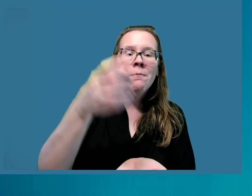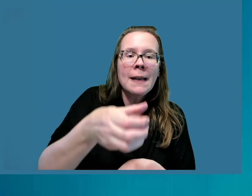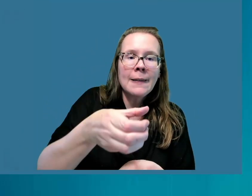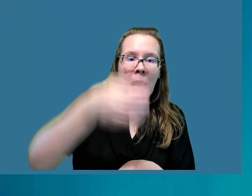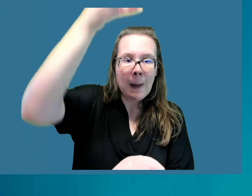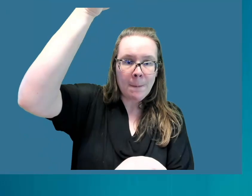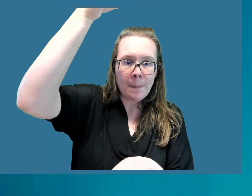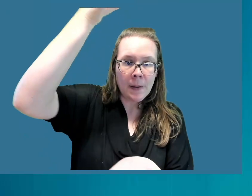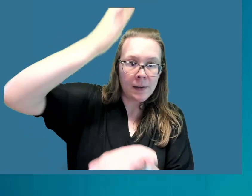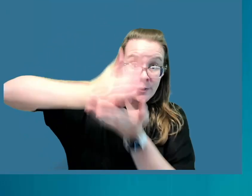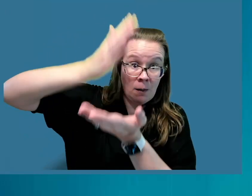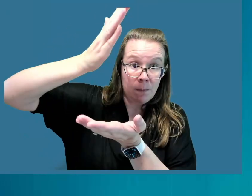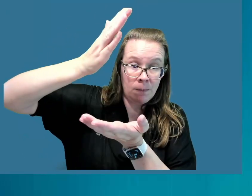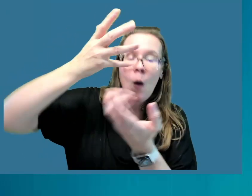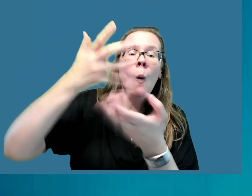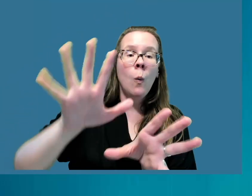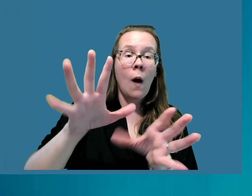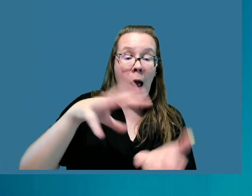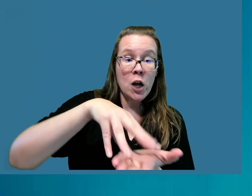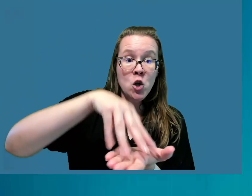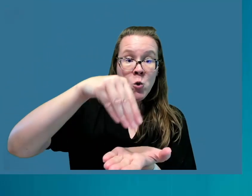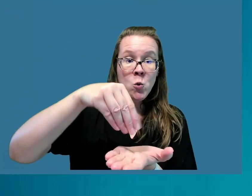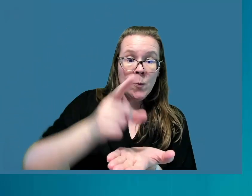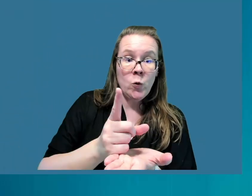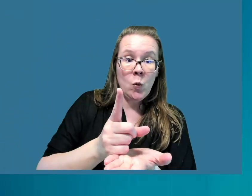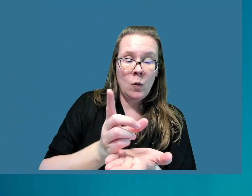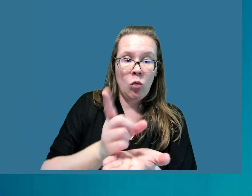you want your tip to come up--and the tip of the polka dot to come directly straight